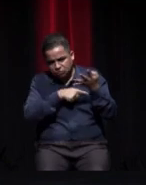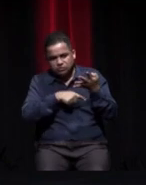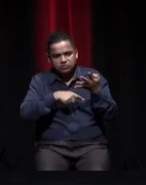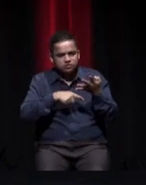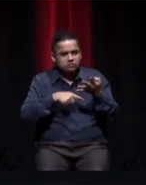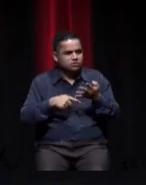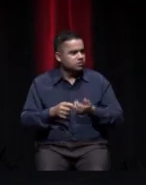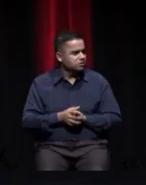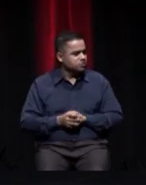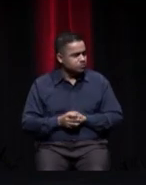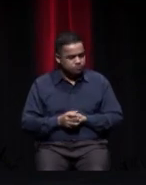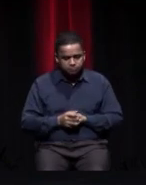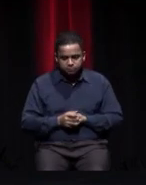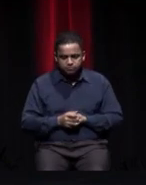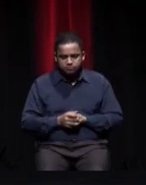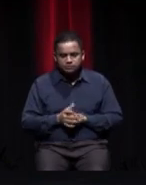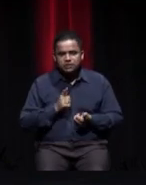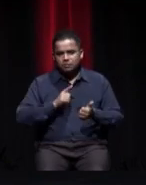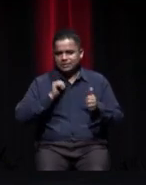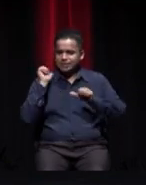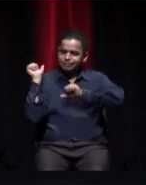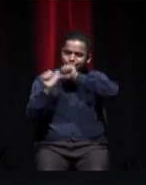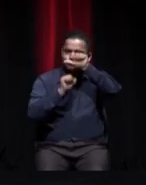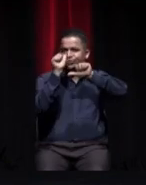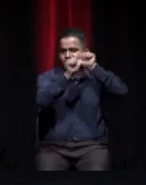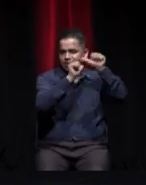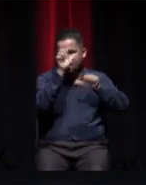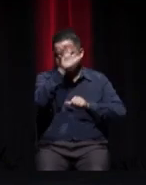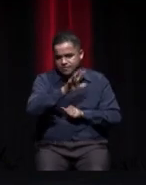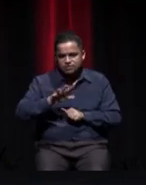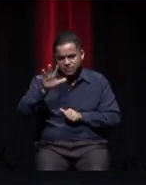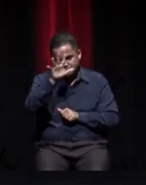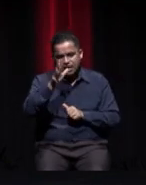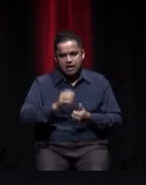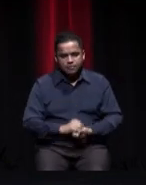and the changes of chemical landscapes.